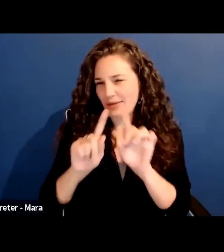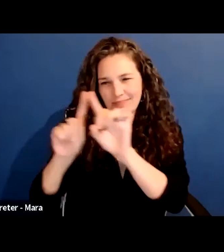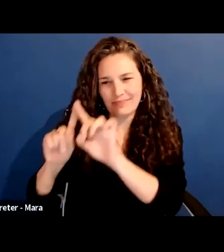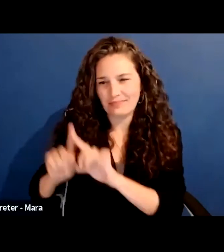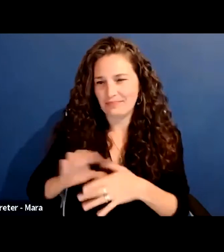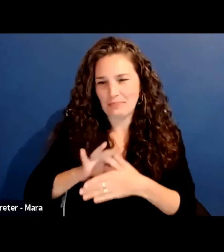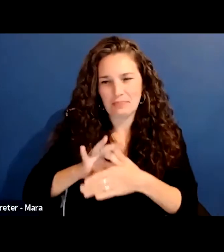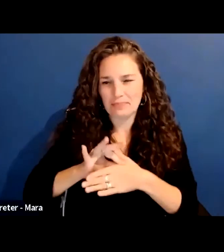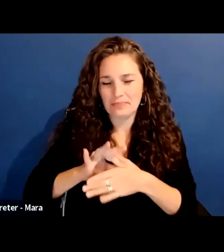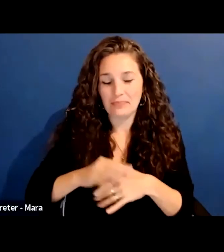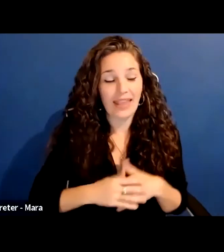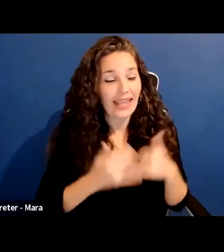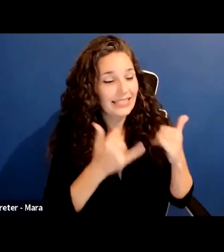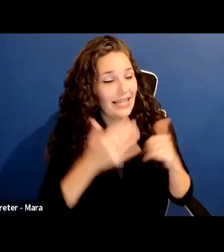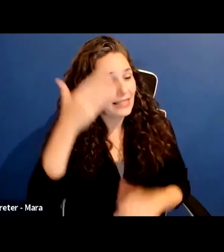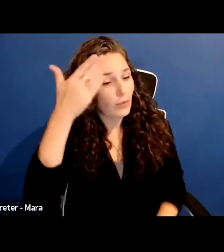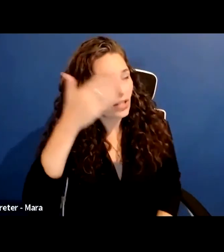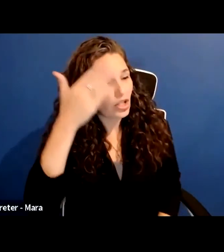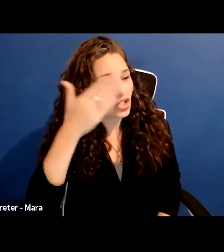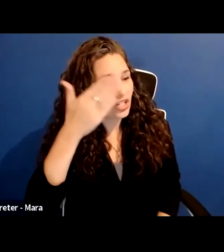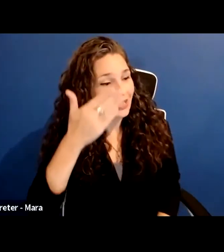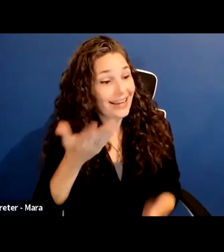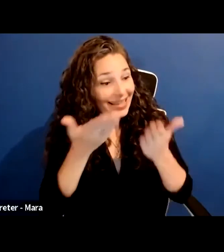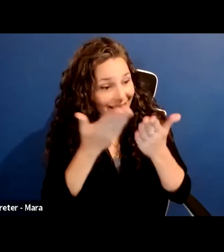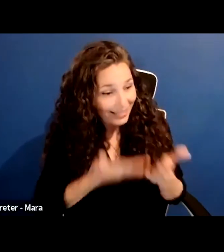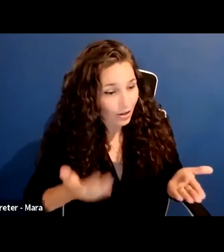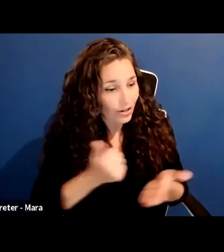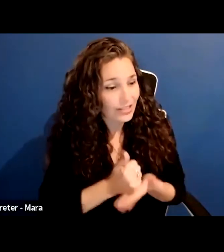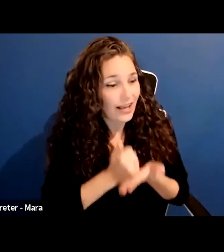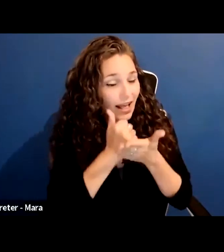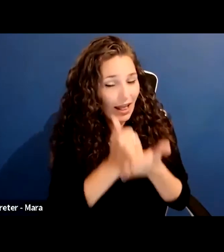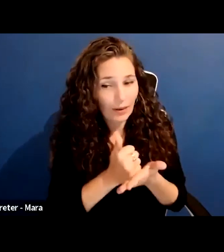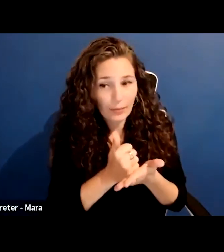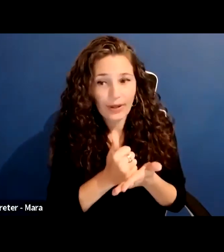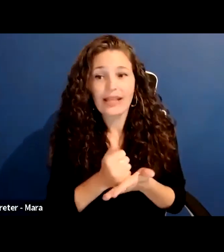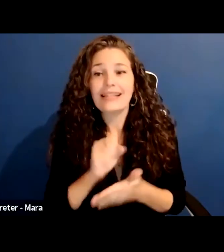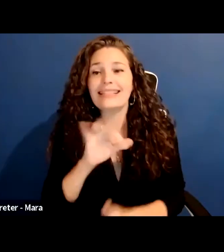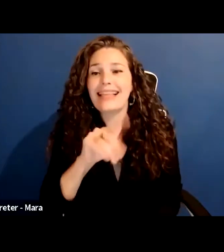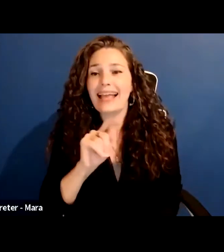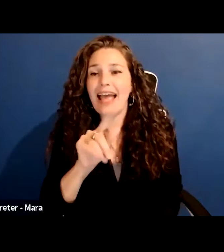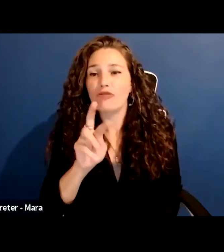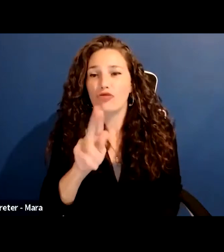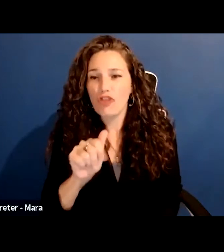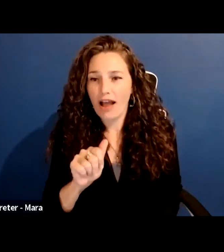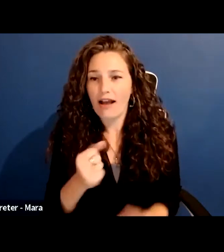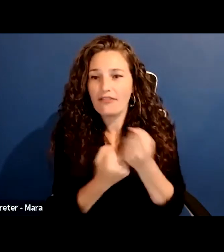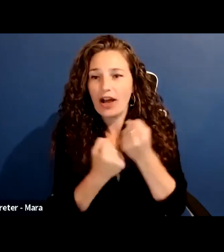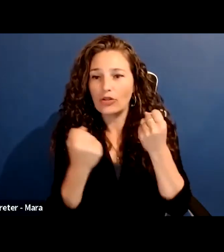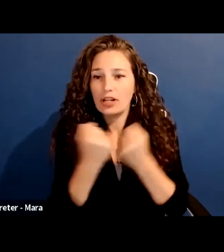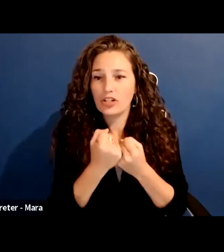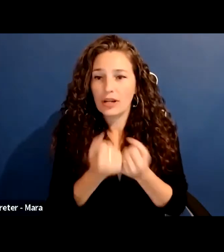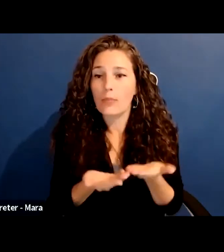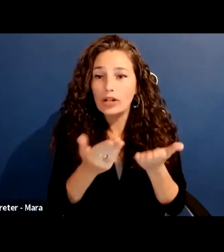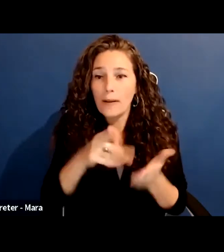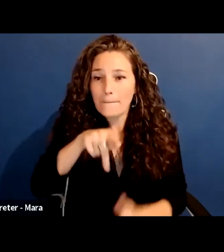Today's presentation, Here to Help: SAG-AFTRA Foundation, is brought to you jointly by the PTEOE,